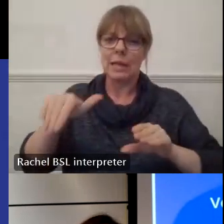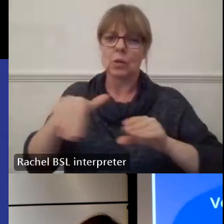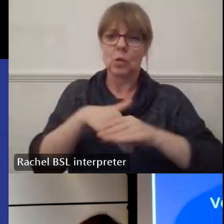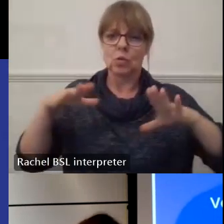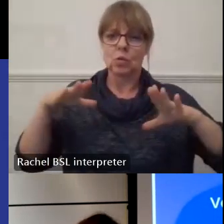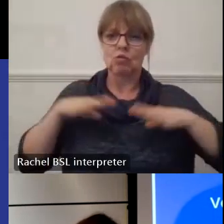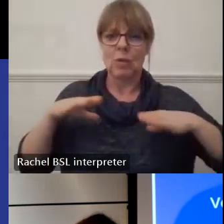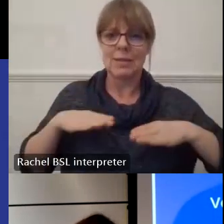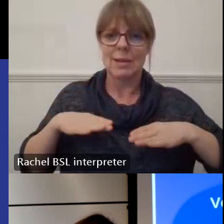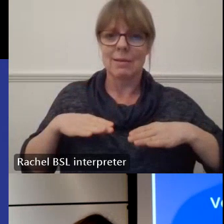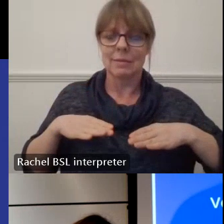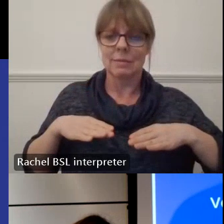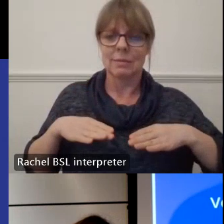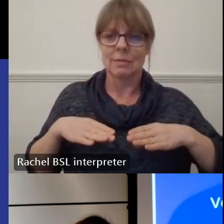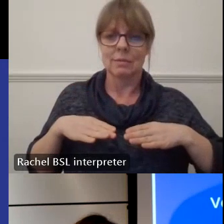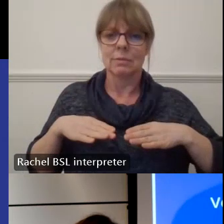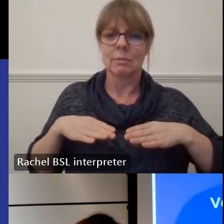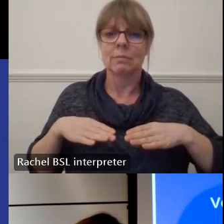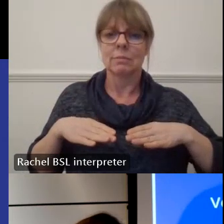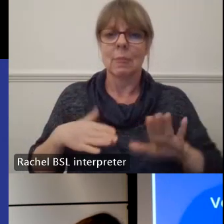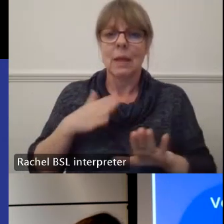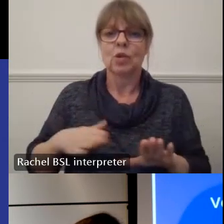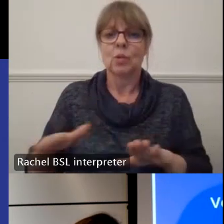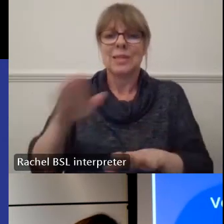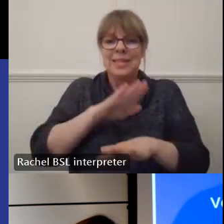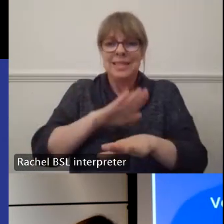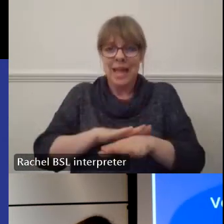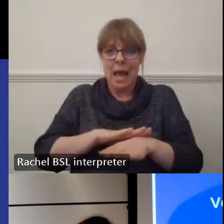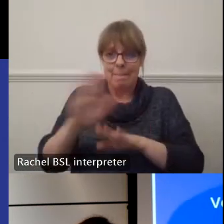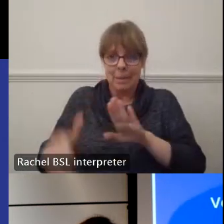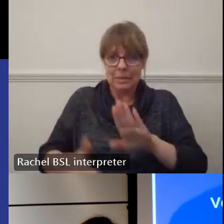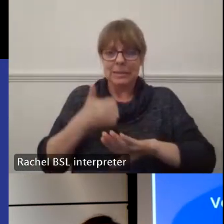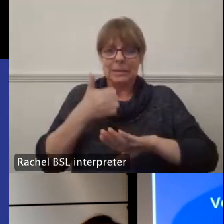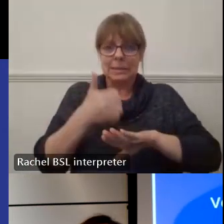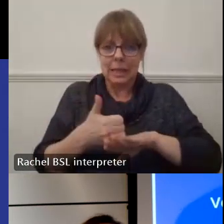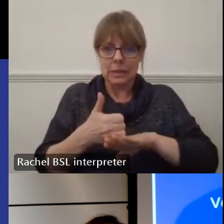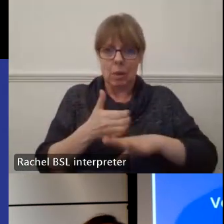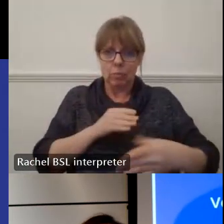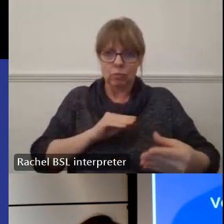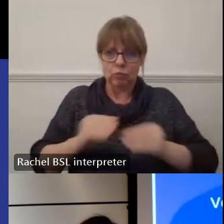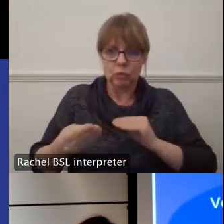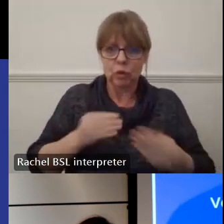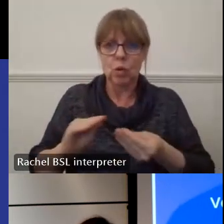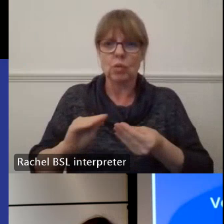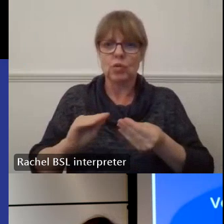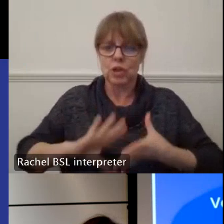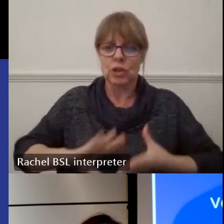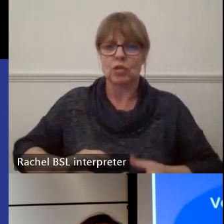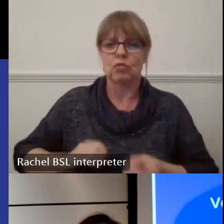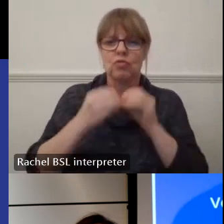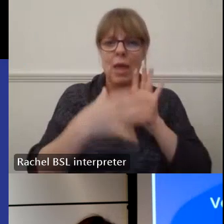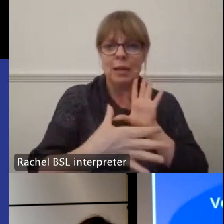have the resources in place, build the relationships, and become ready to welcome more volunteers and be more inclusive.